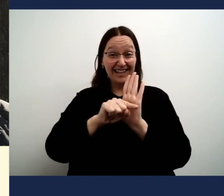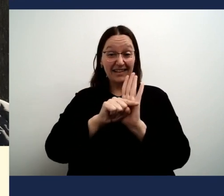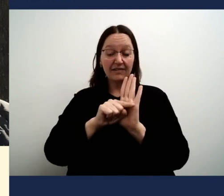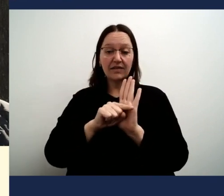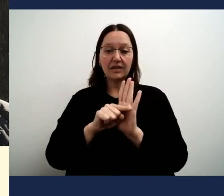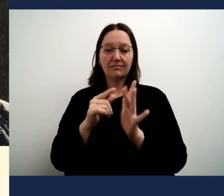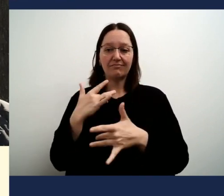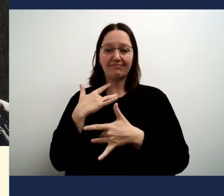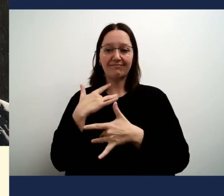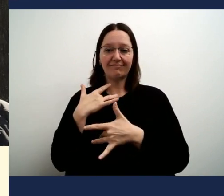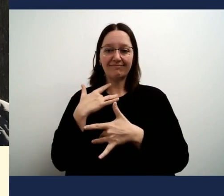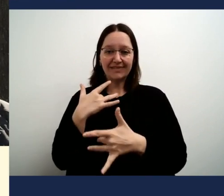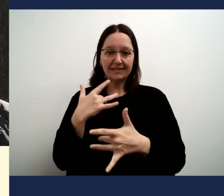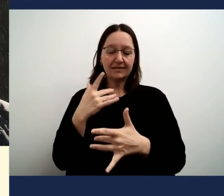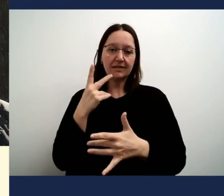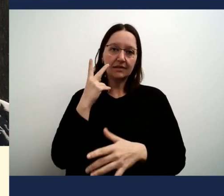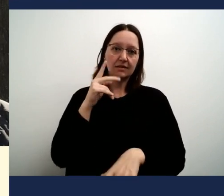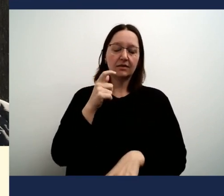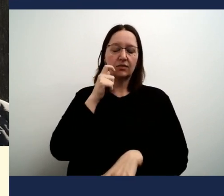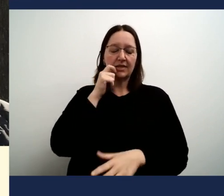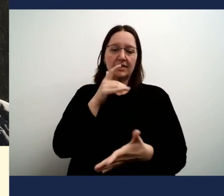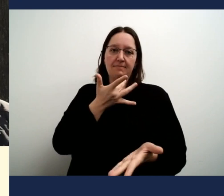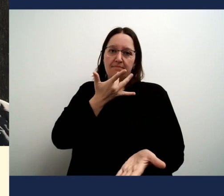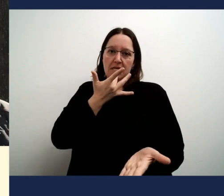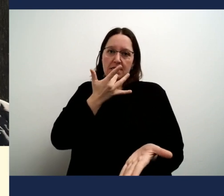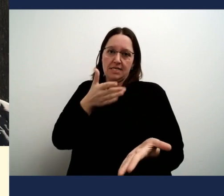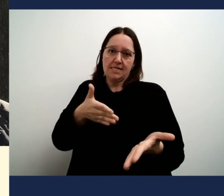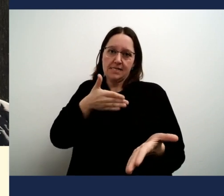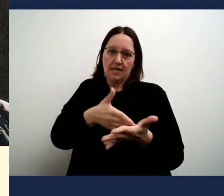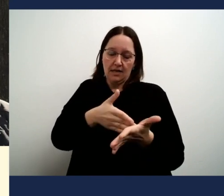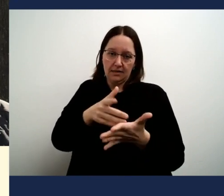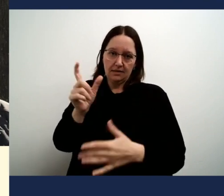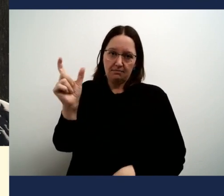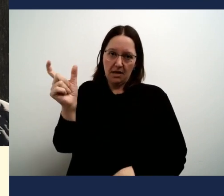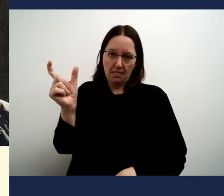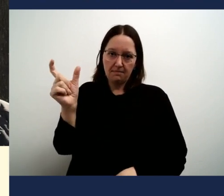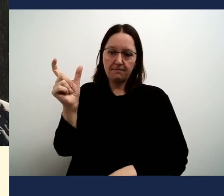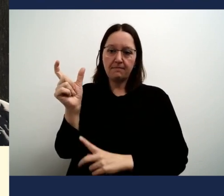very much united by their beliefs, very similar beliefs